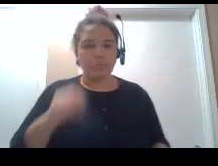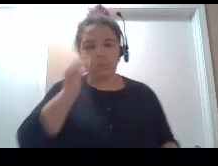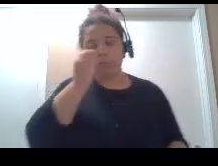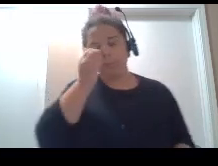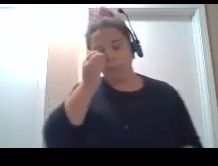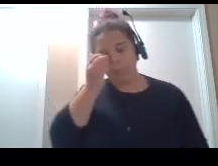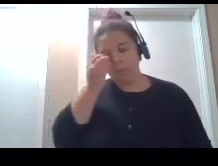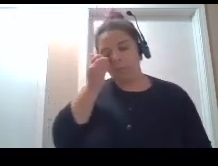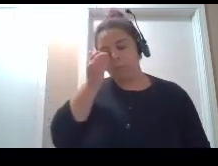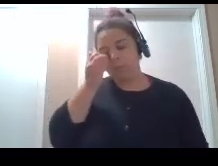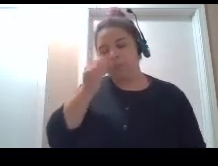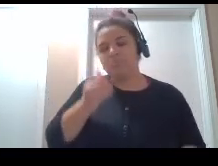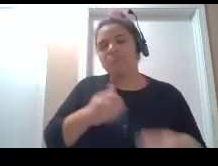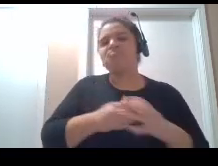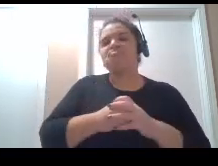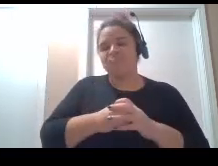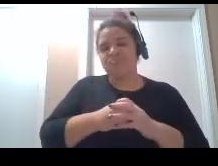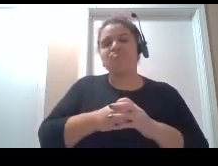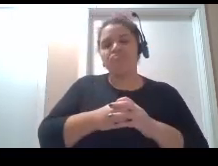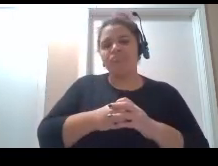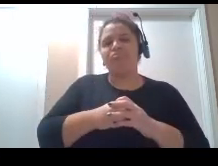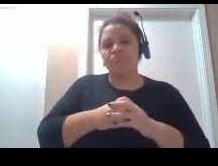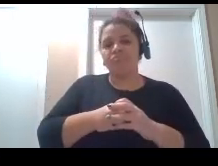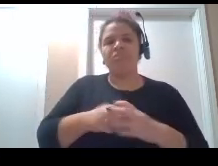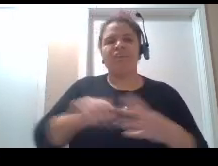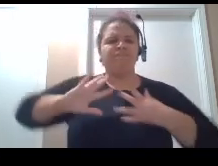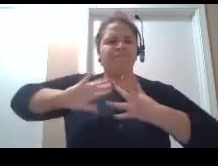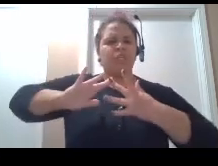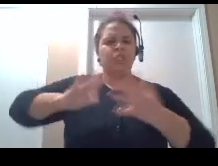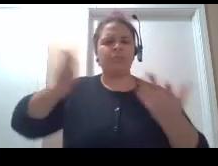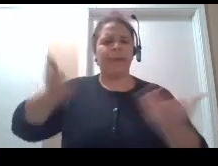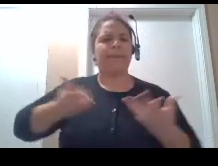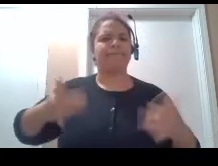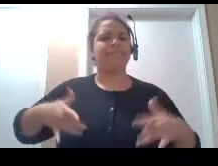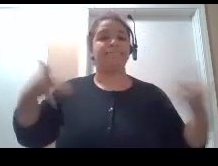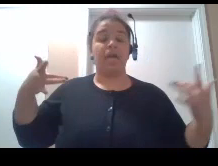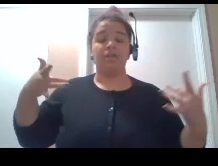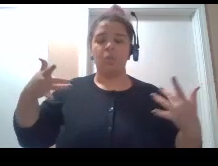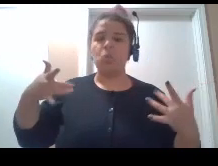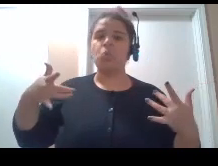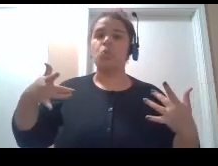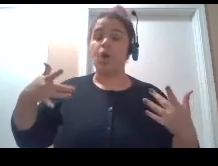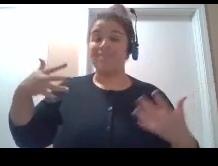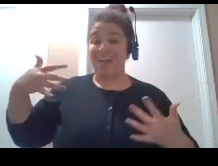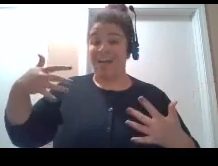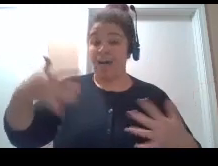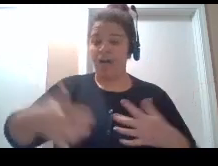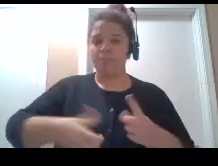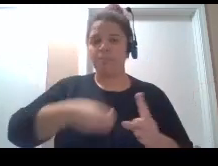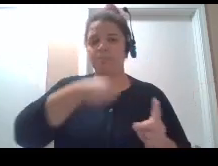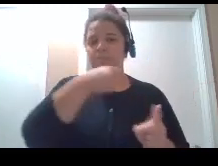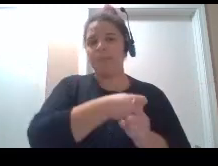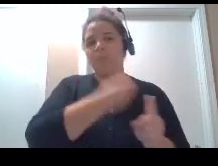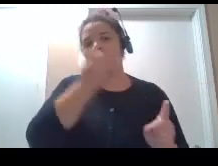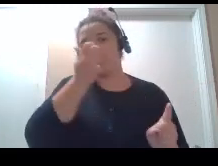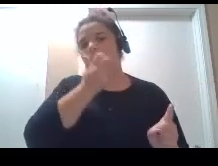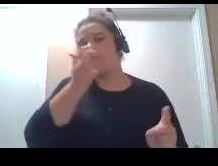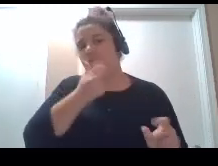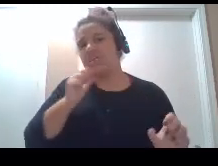I think it is important to talk for a moment about the impact these Virtual Hiring Events can have on the success of the job seekers we serve.